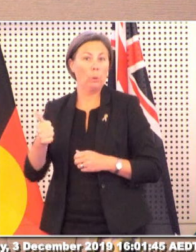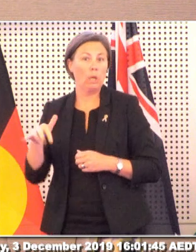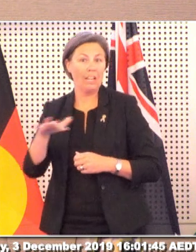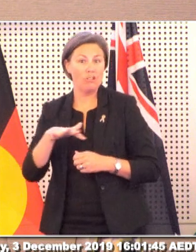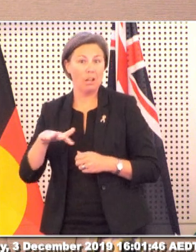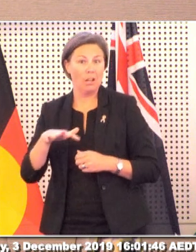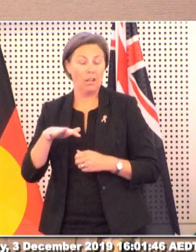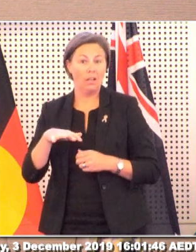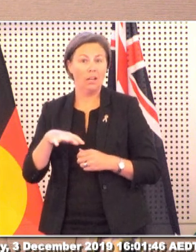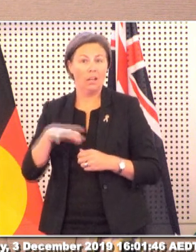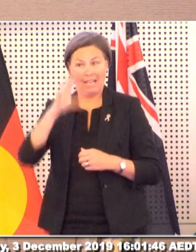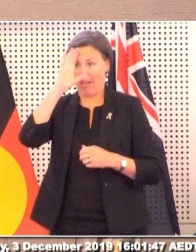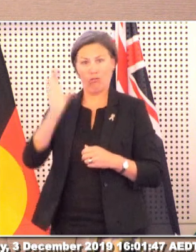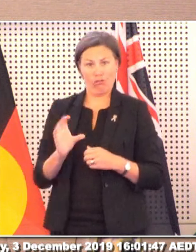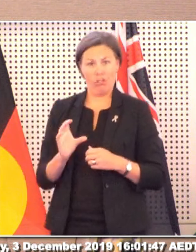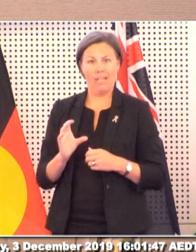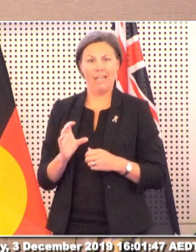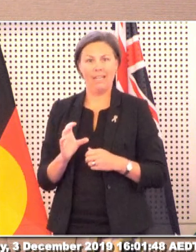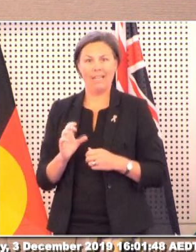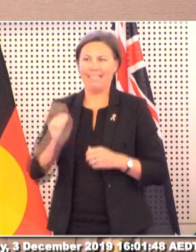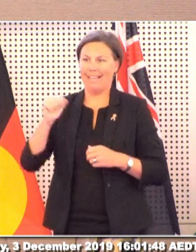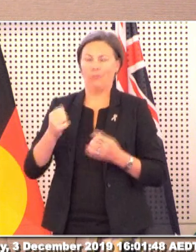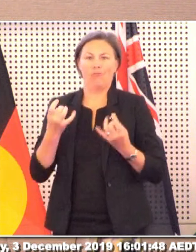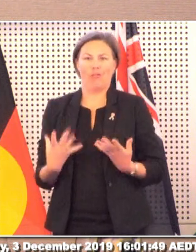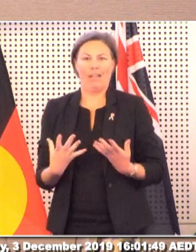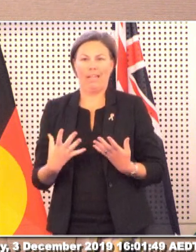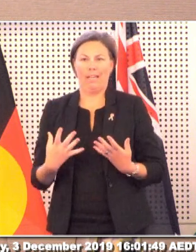There is still an element of isolation and perhaps a degree